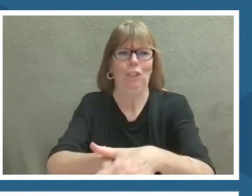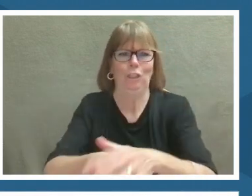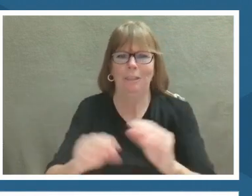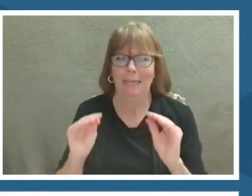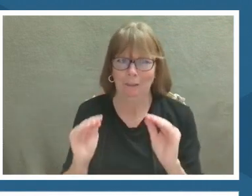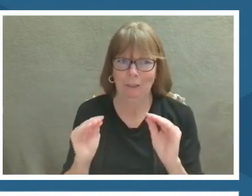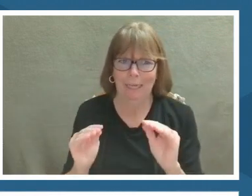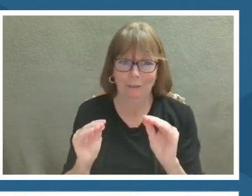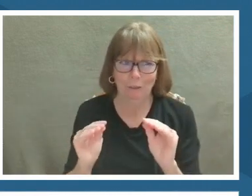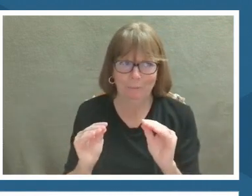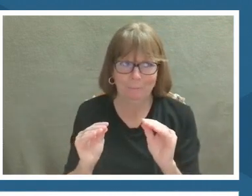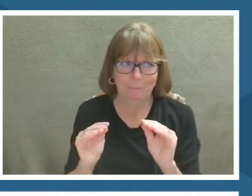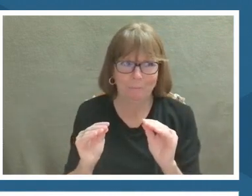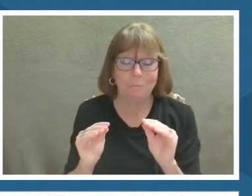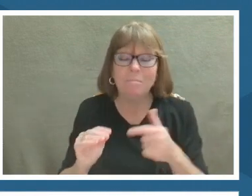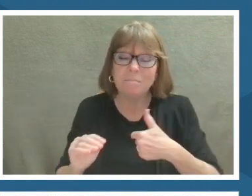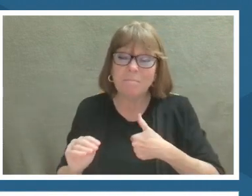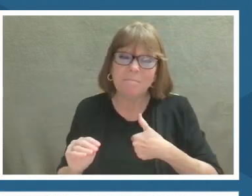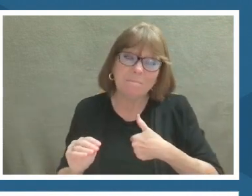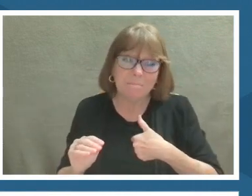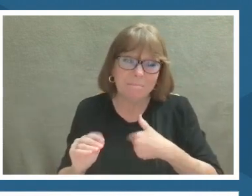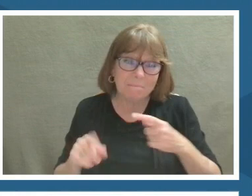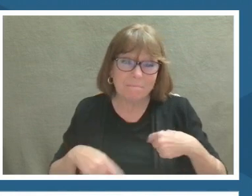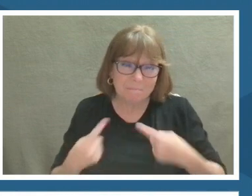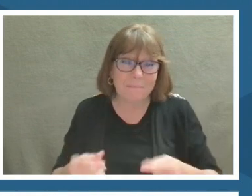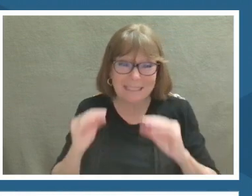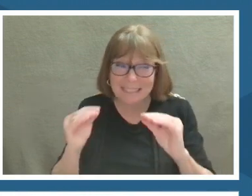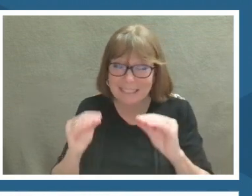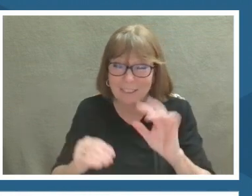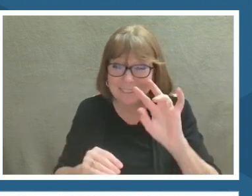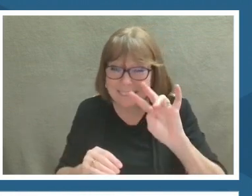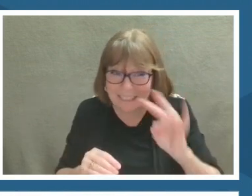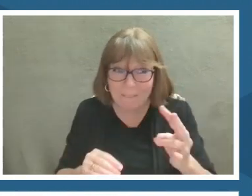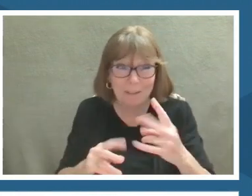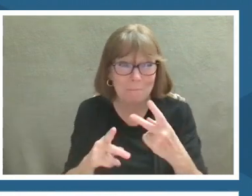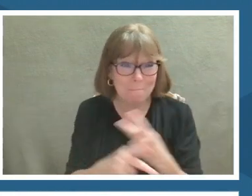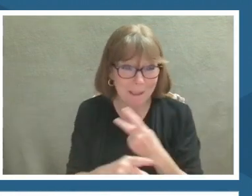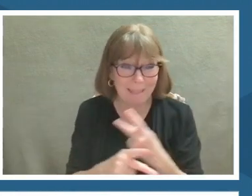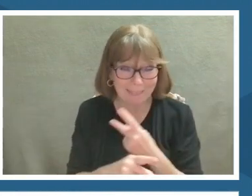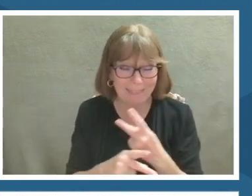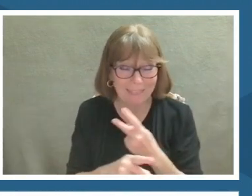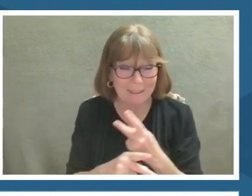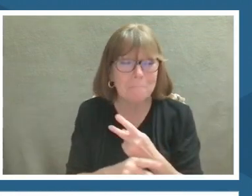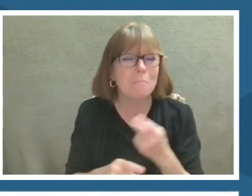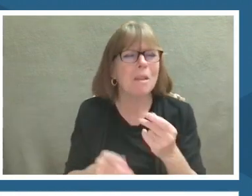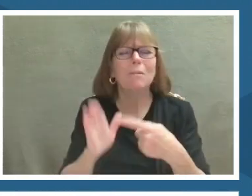a seventh grade math teacher i wanted to show you some